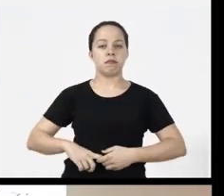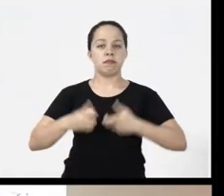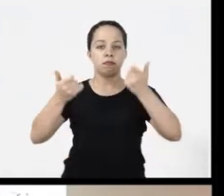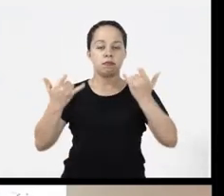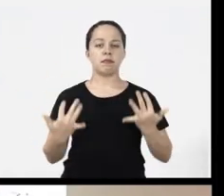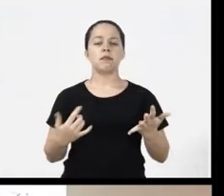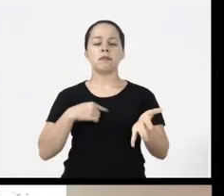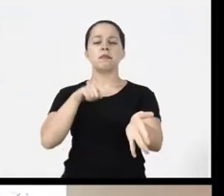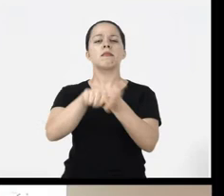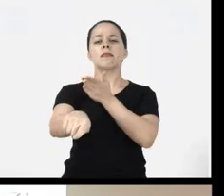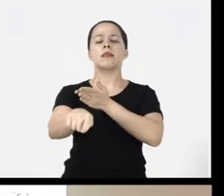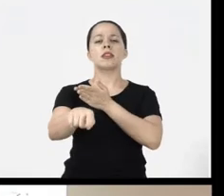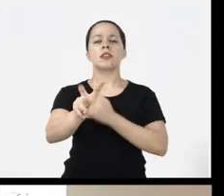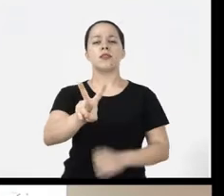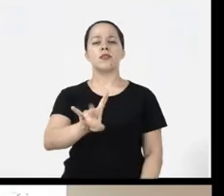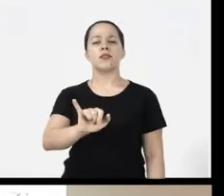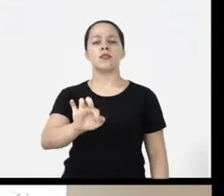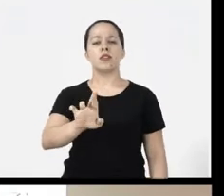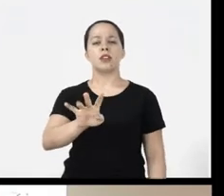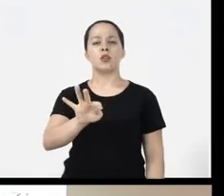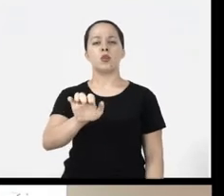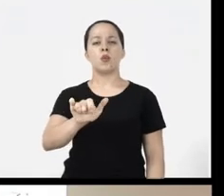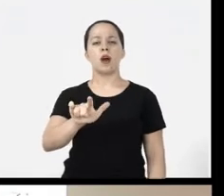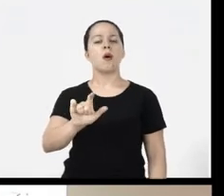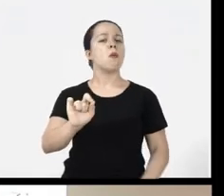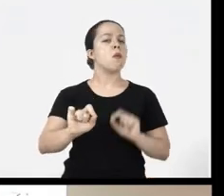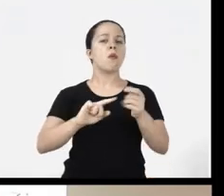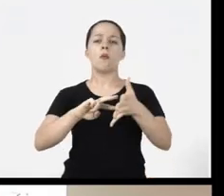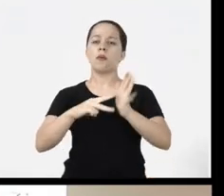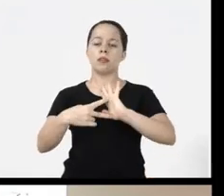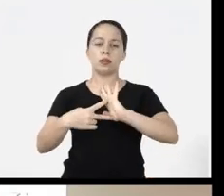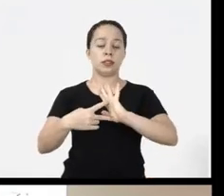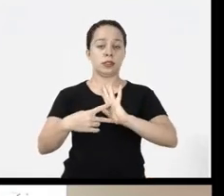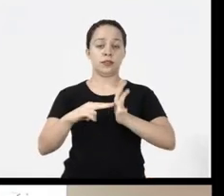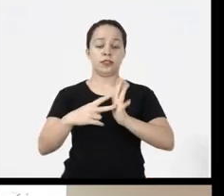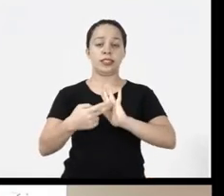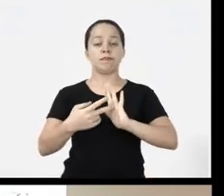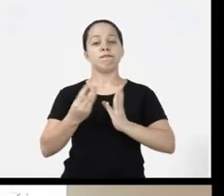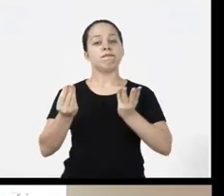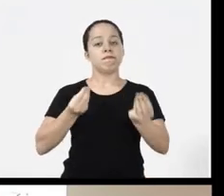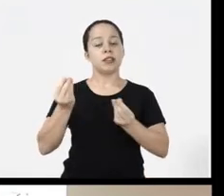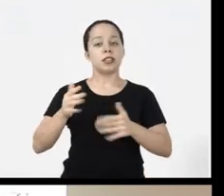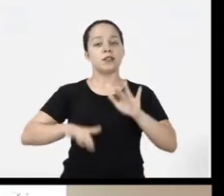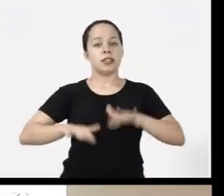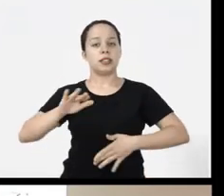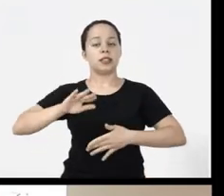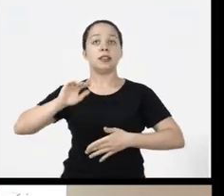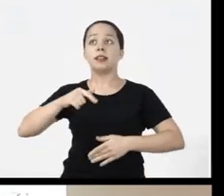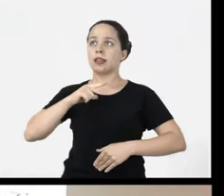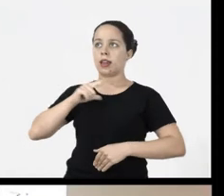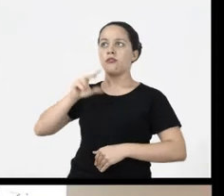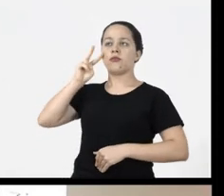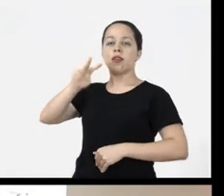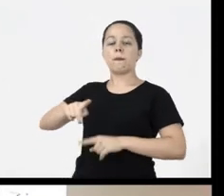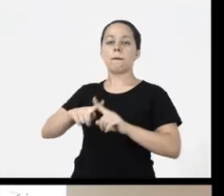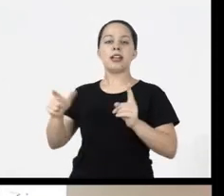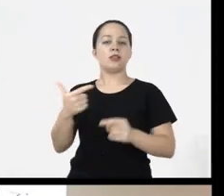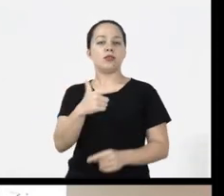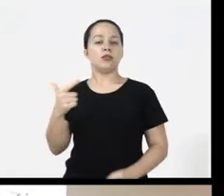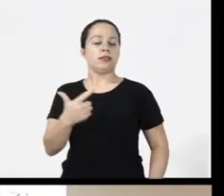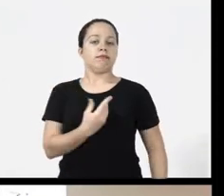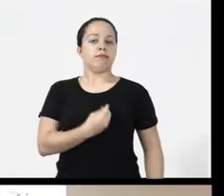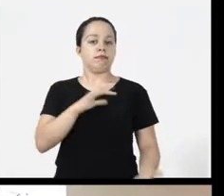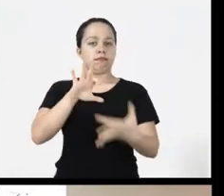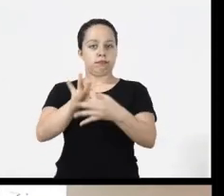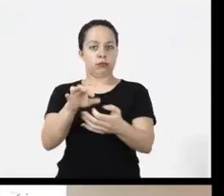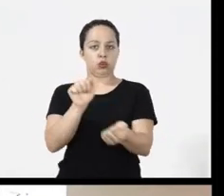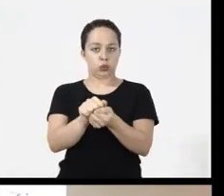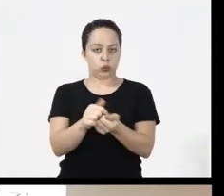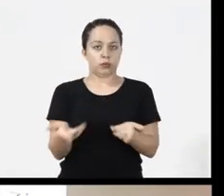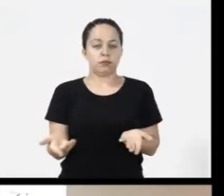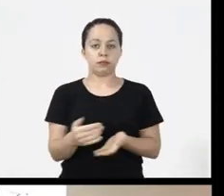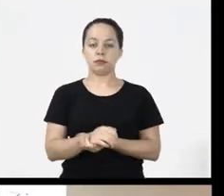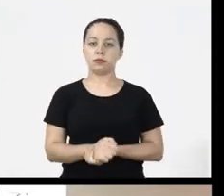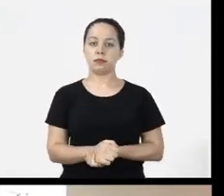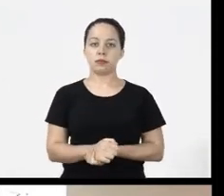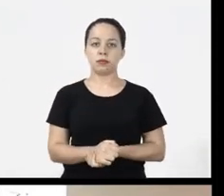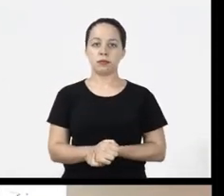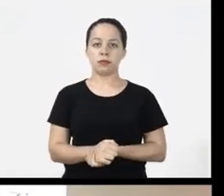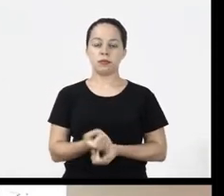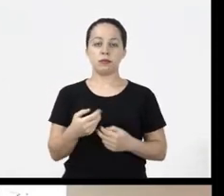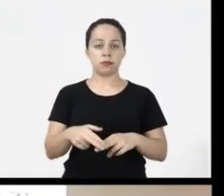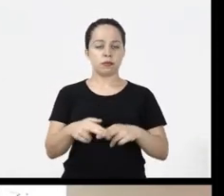what happens what is virtual, virtual is what existed to be present It is a